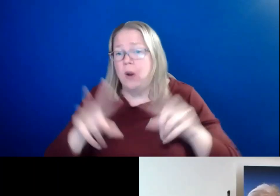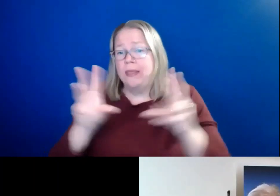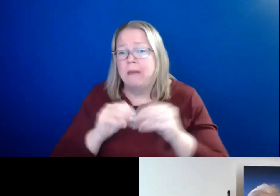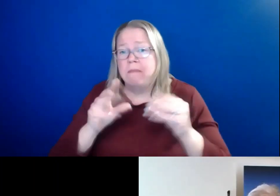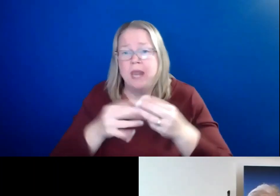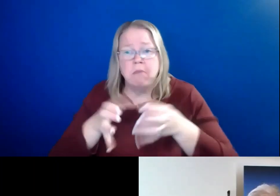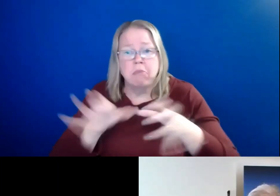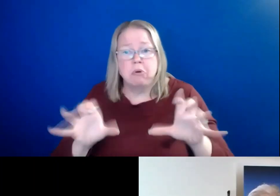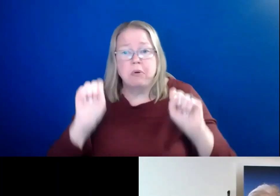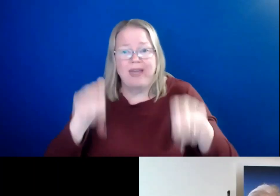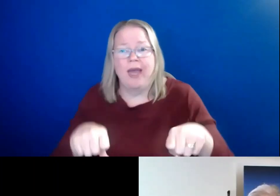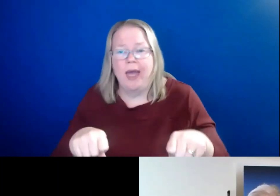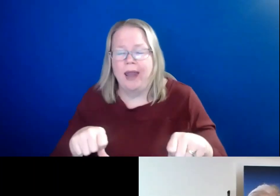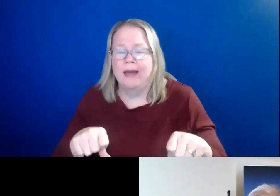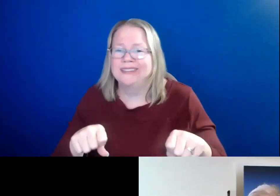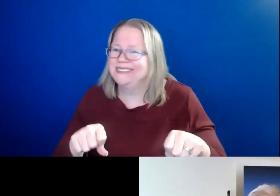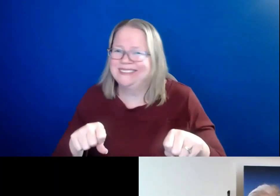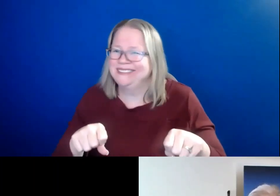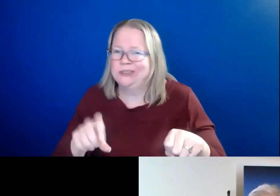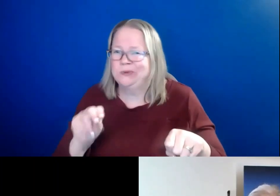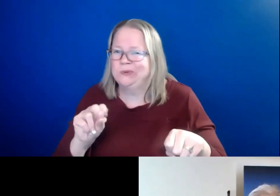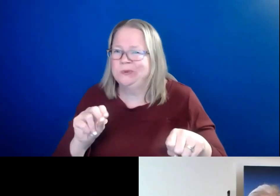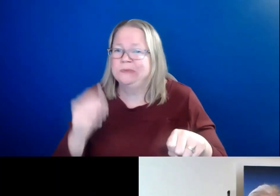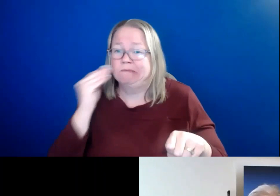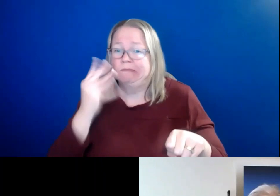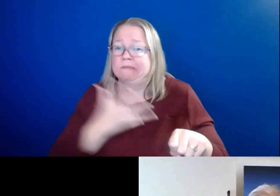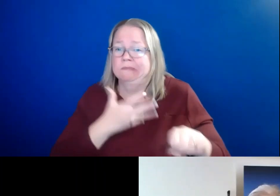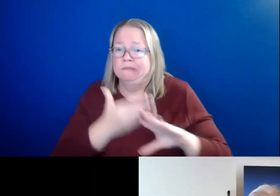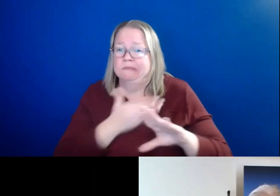13:00:33 , you would need to let us know through the annual meeting box.